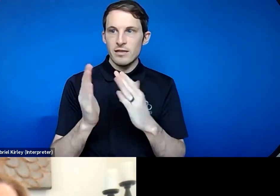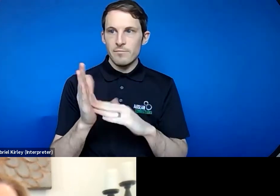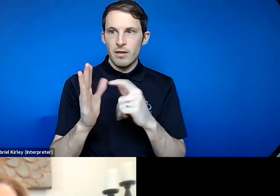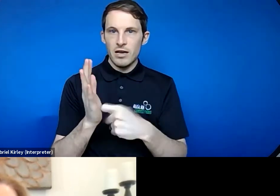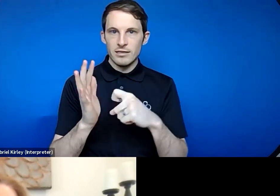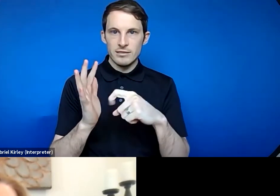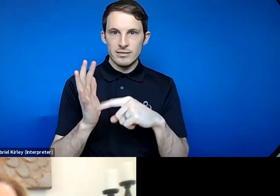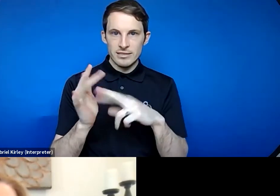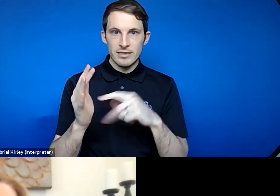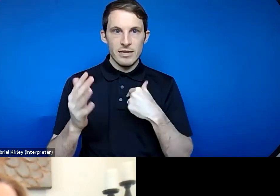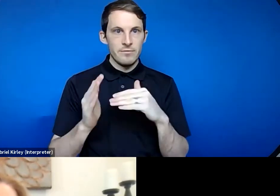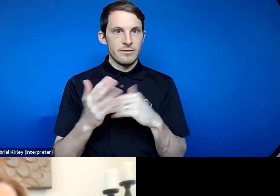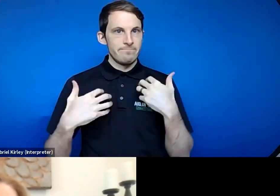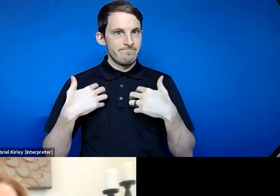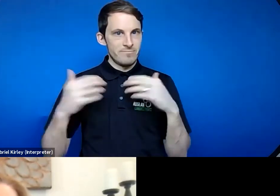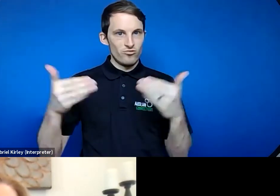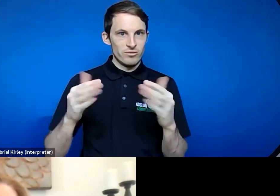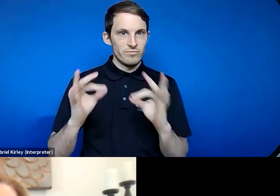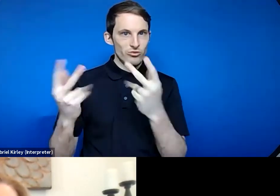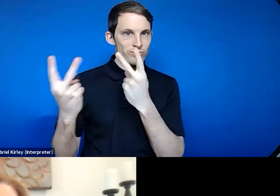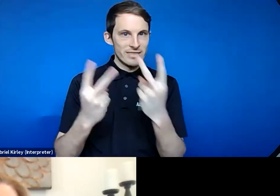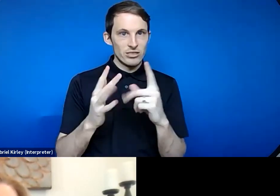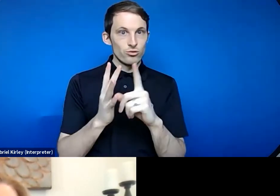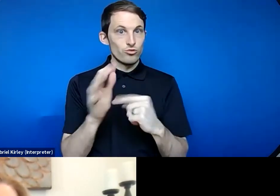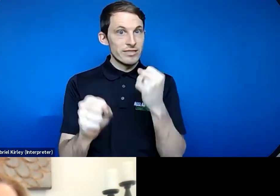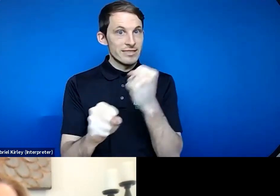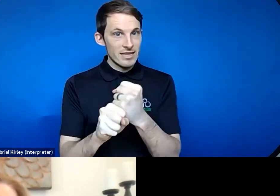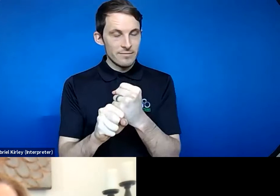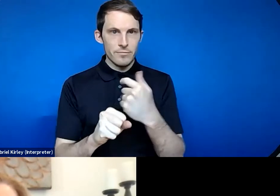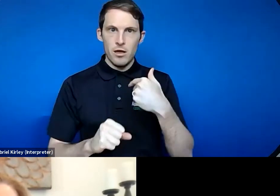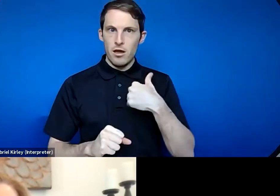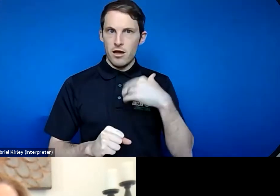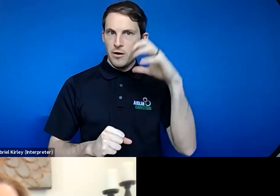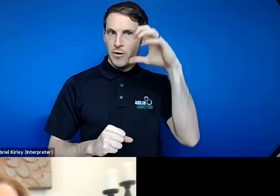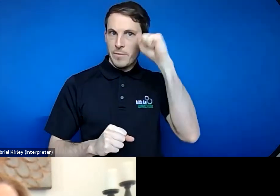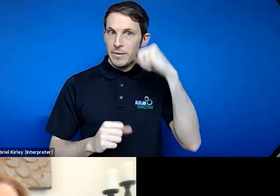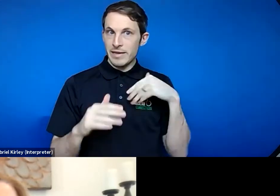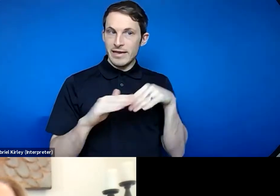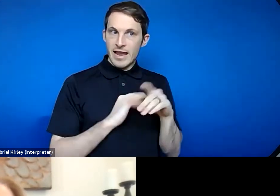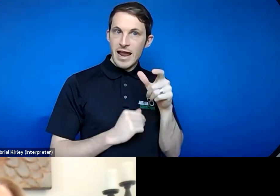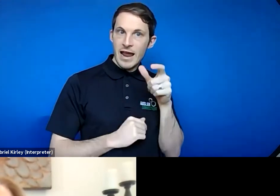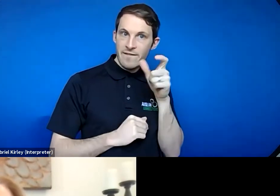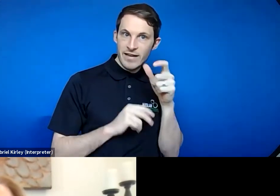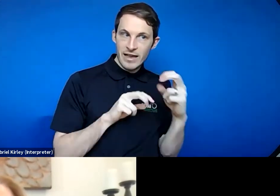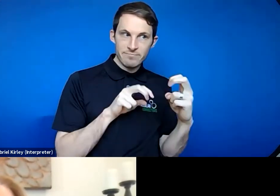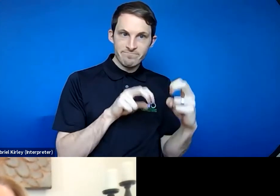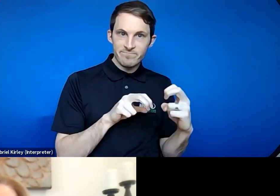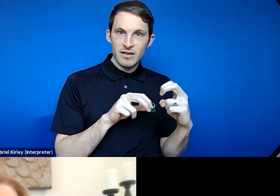special guest today, Julia Gillard. I remember I was in a cafe at the bottom of Victoria